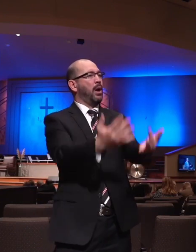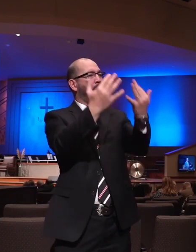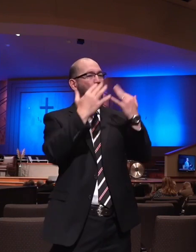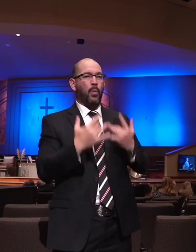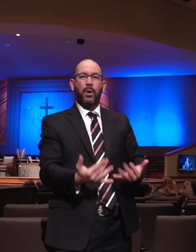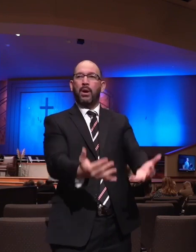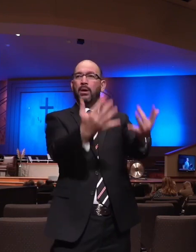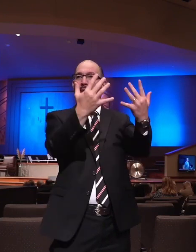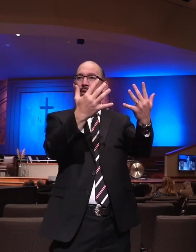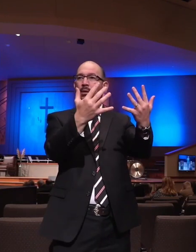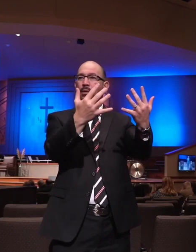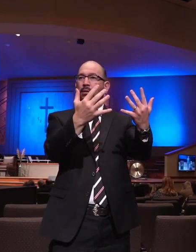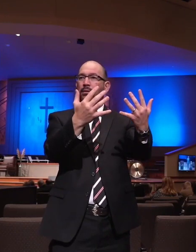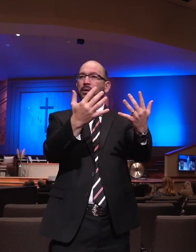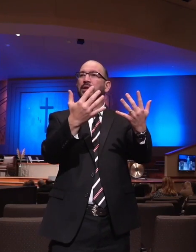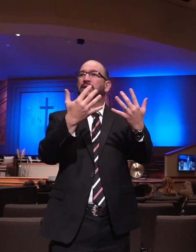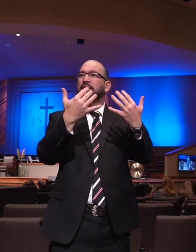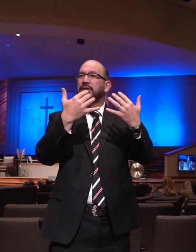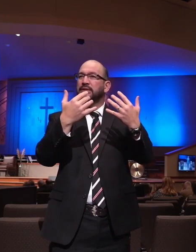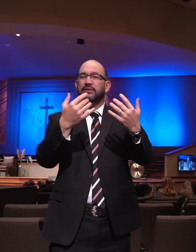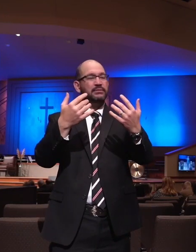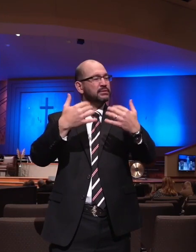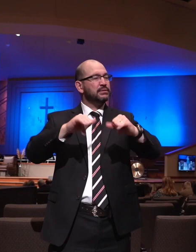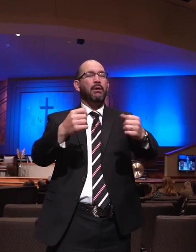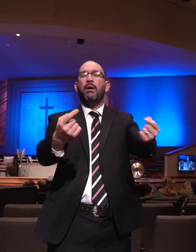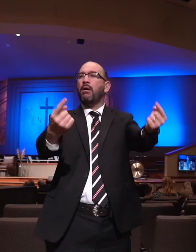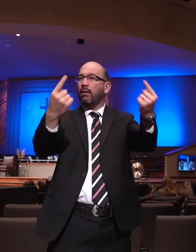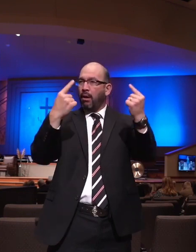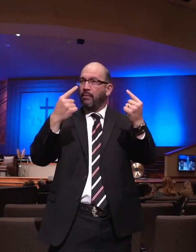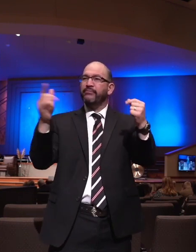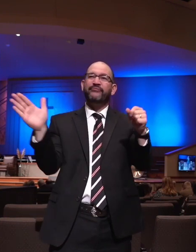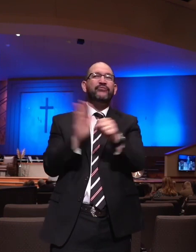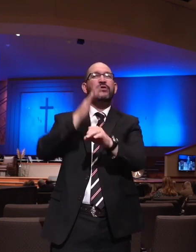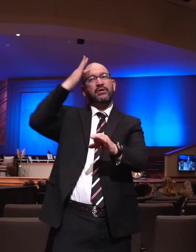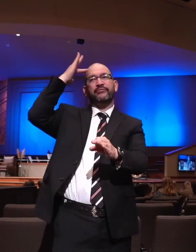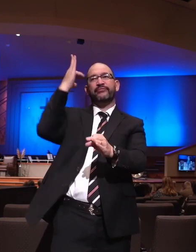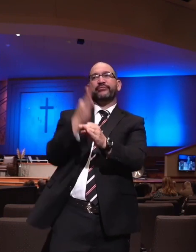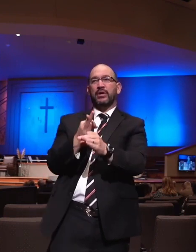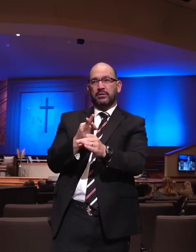you still come into this service with an absolute faith that God is going to work